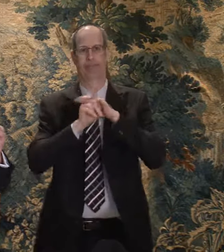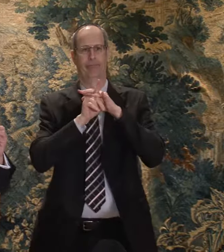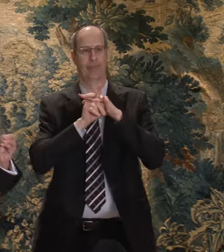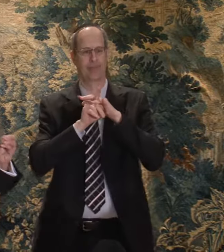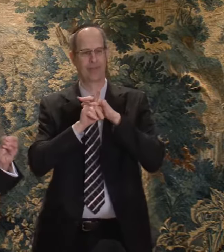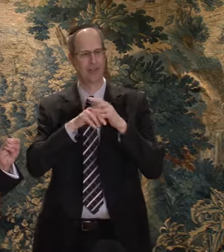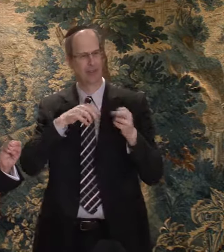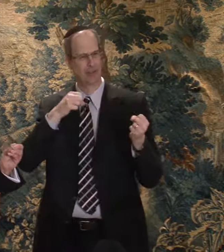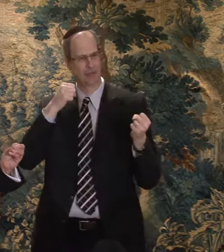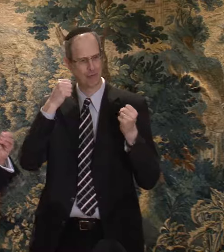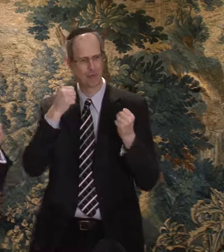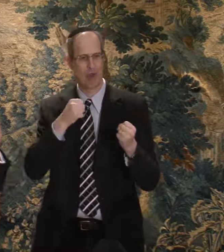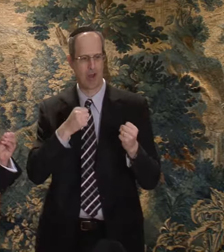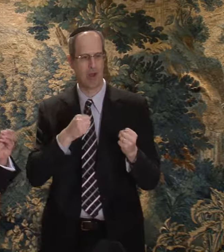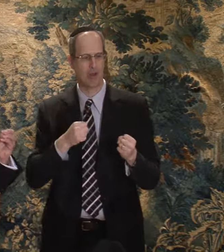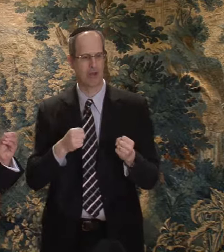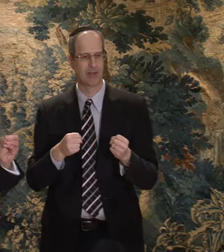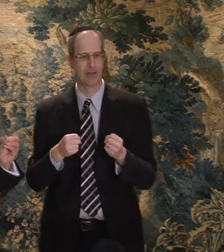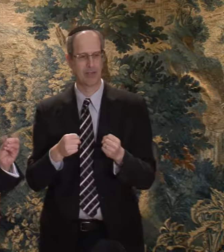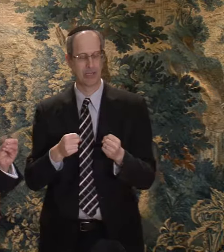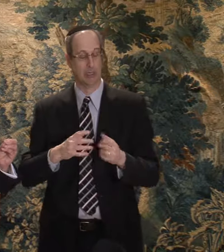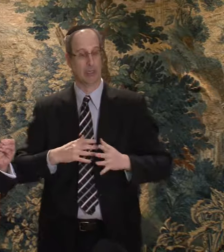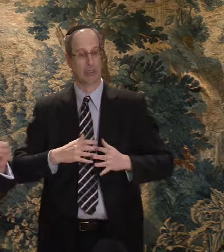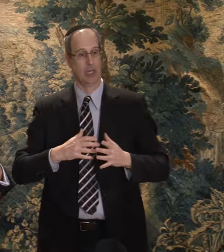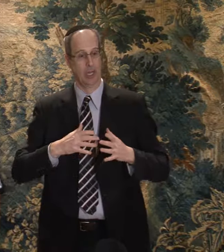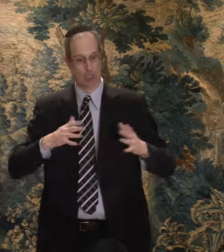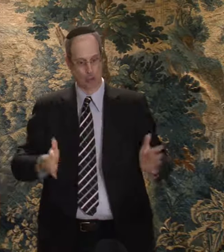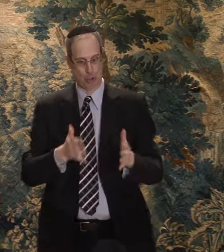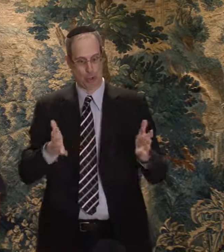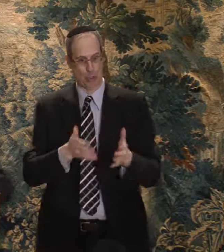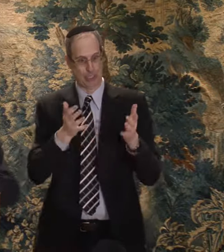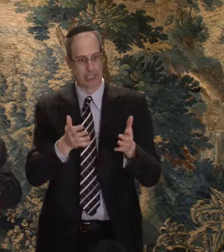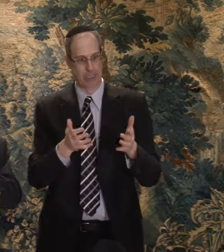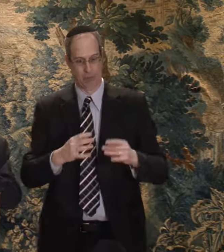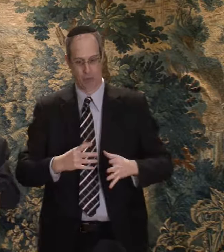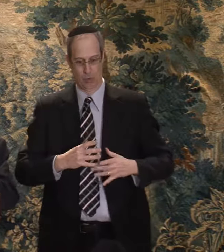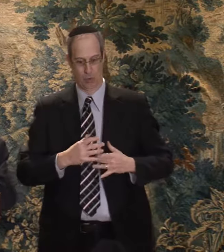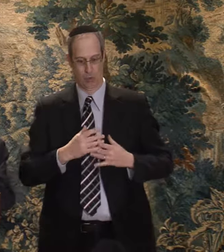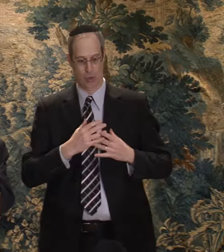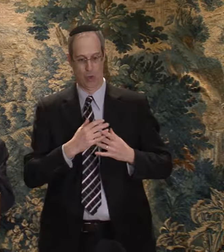exhilarating and so encouraging and it should encourage us every single day of